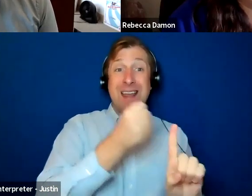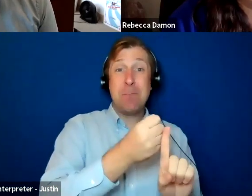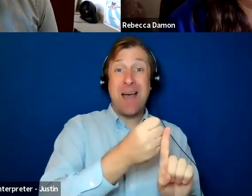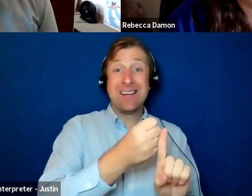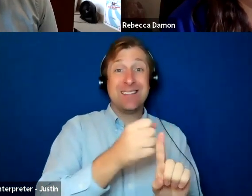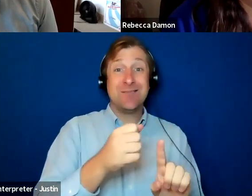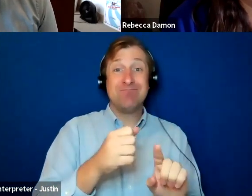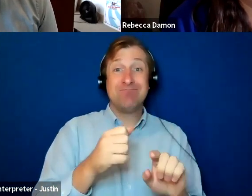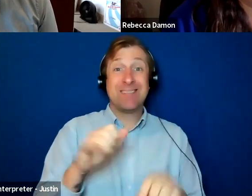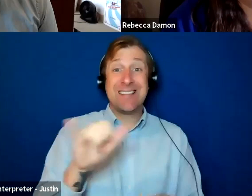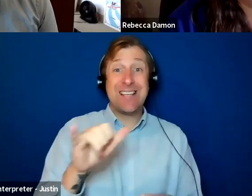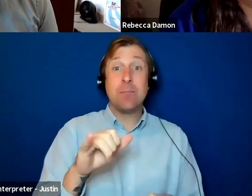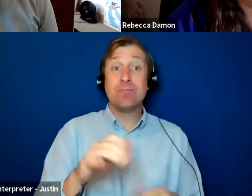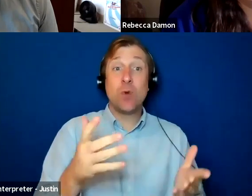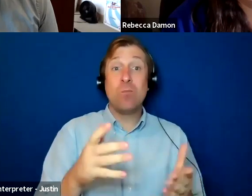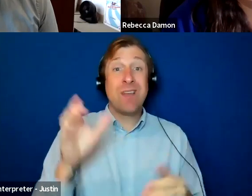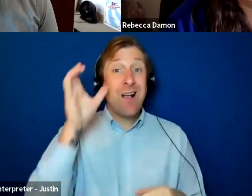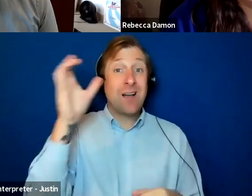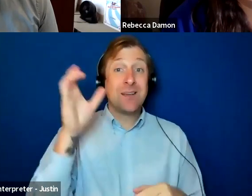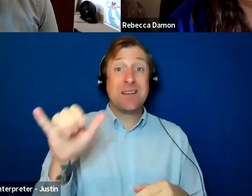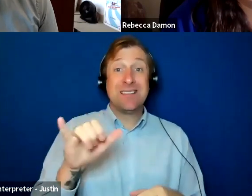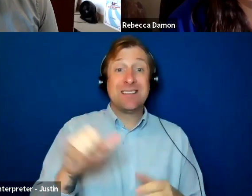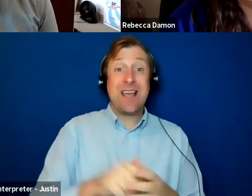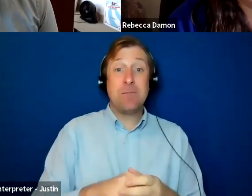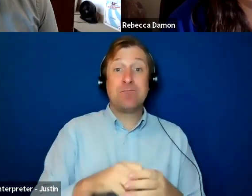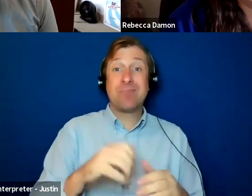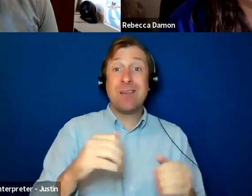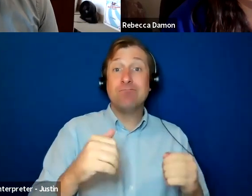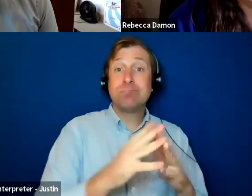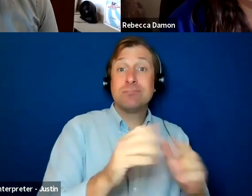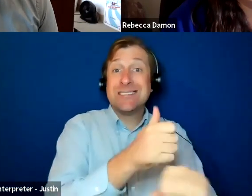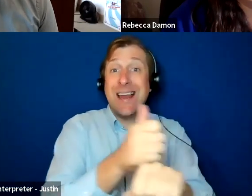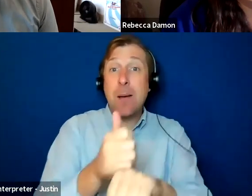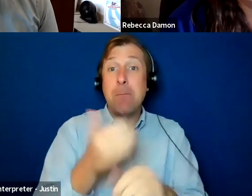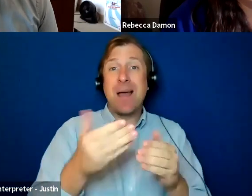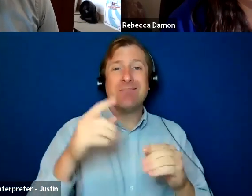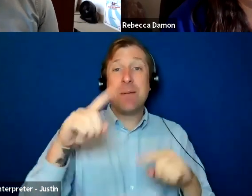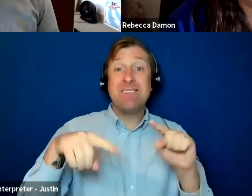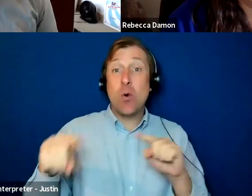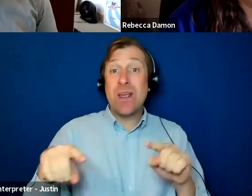So the principles are the same and the implementation may vary from, based on those specifics,